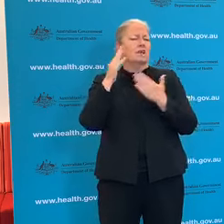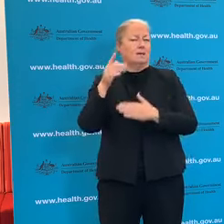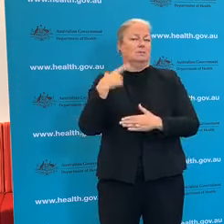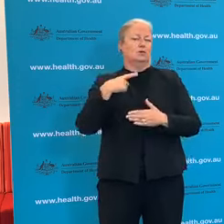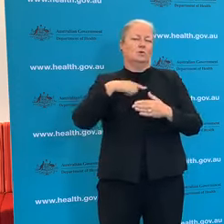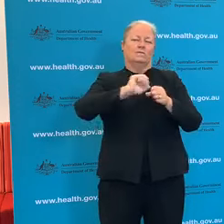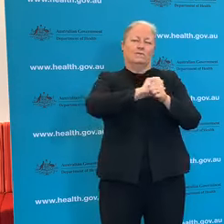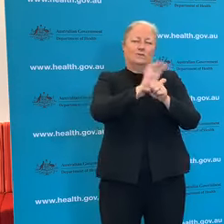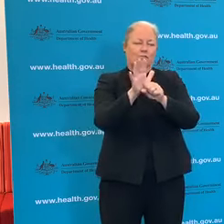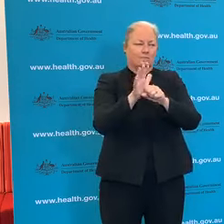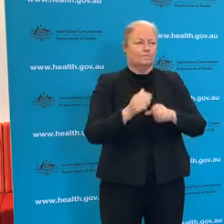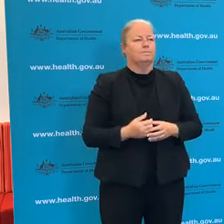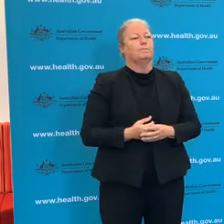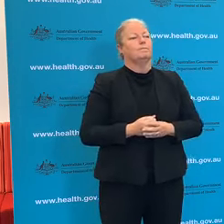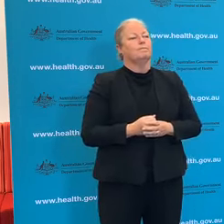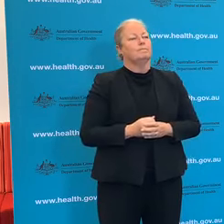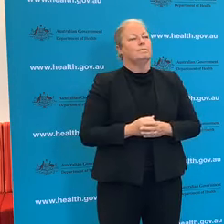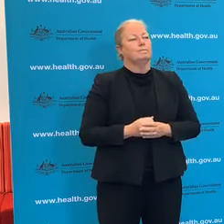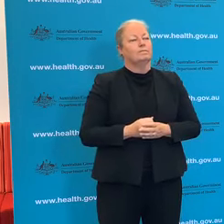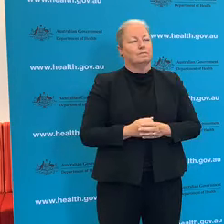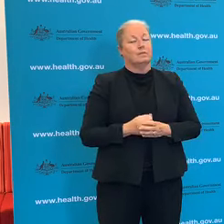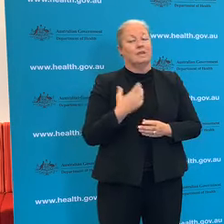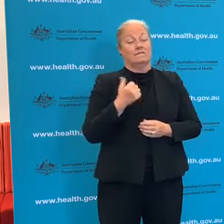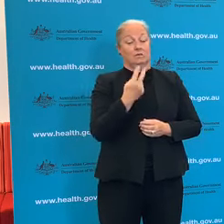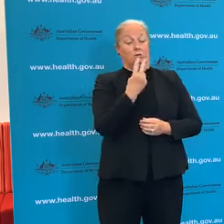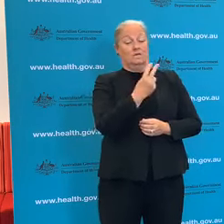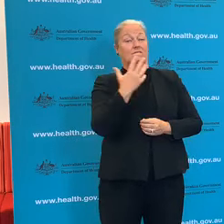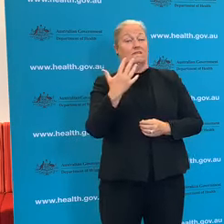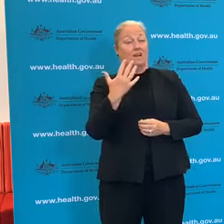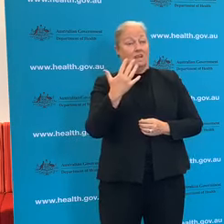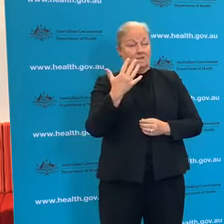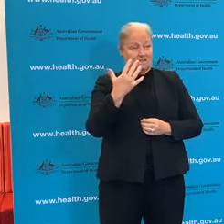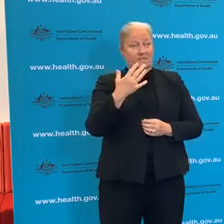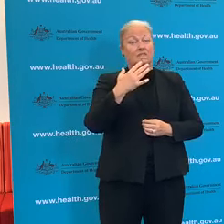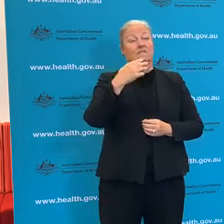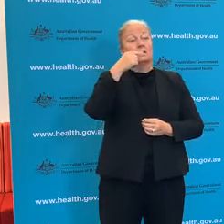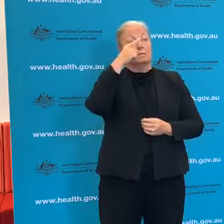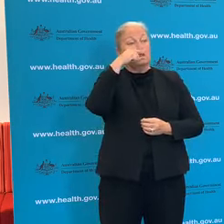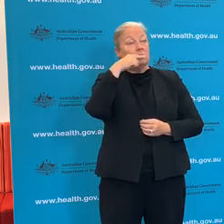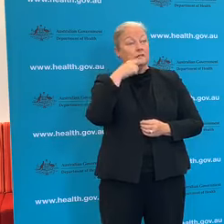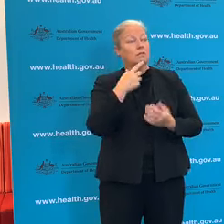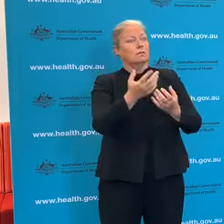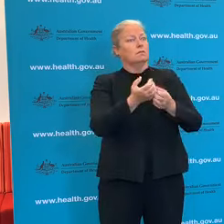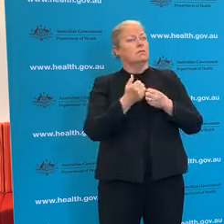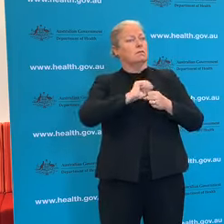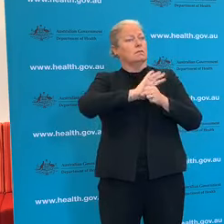increase of 25 cases over the last 24 hours till this afternoon and the